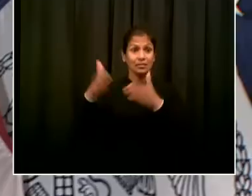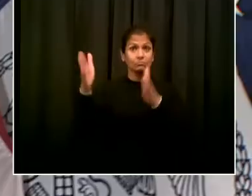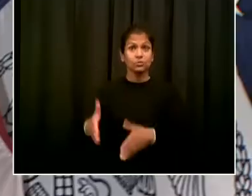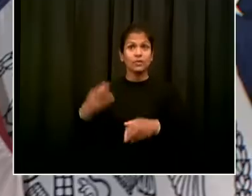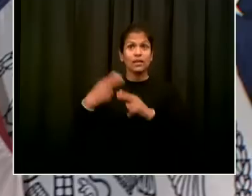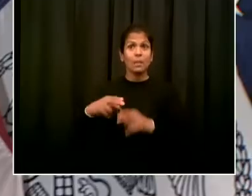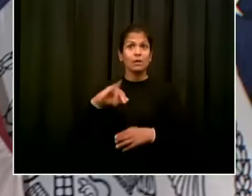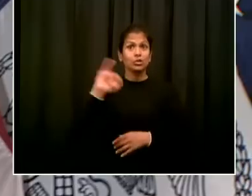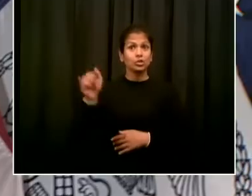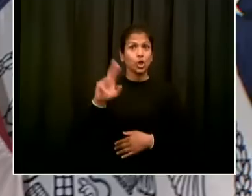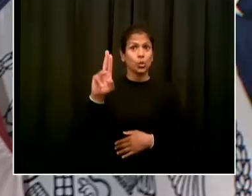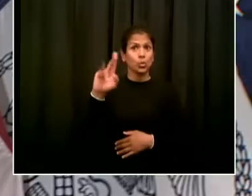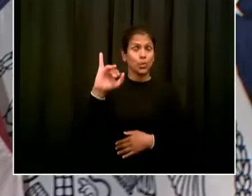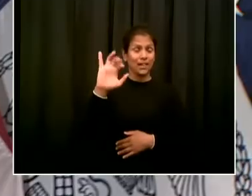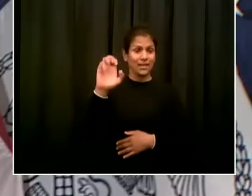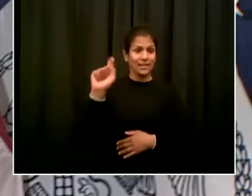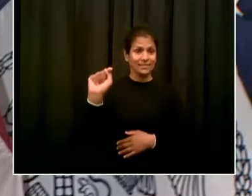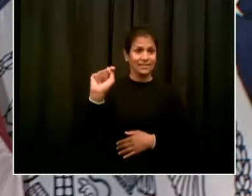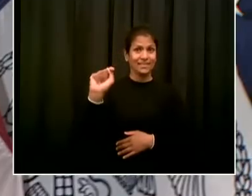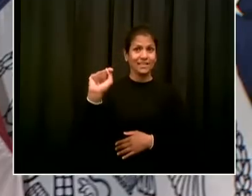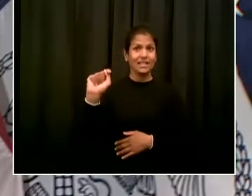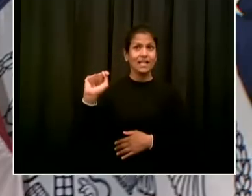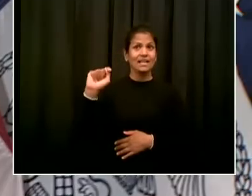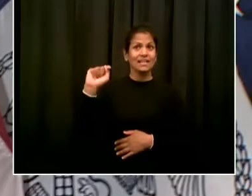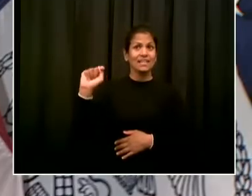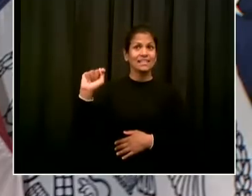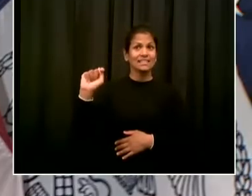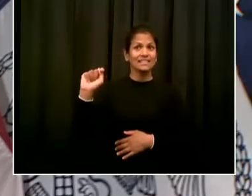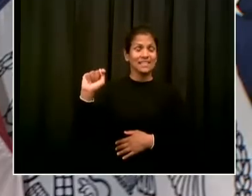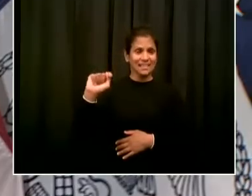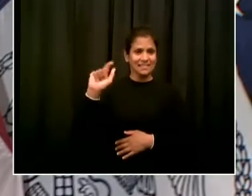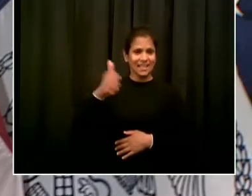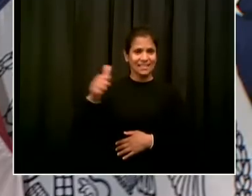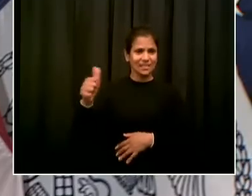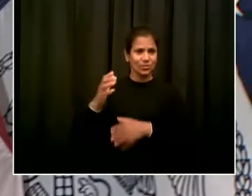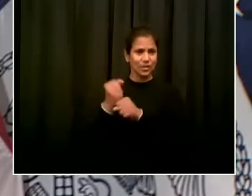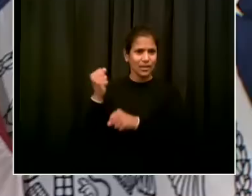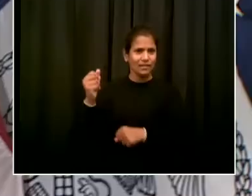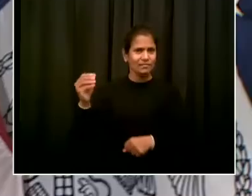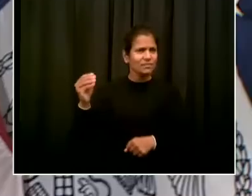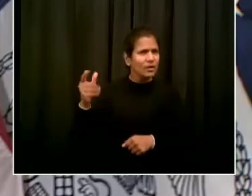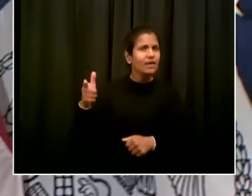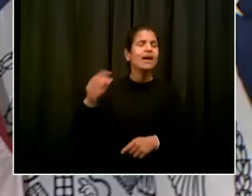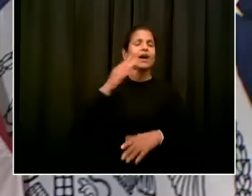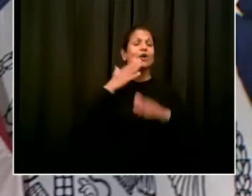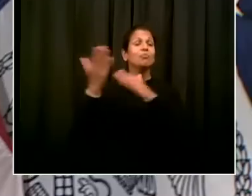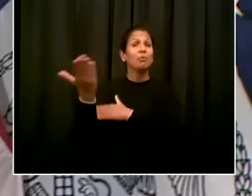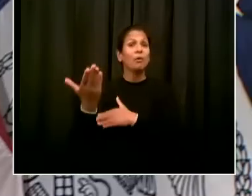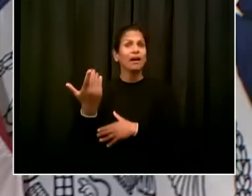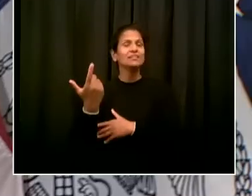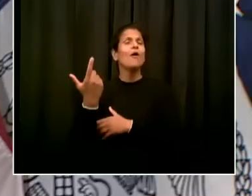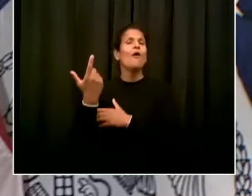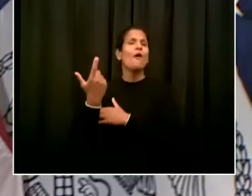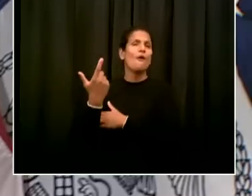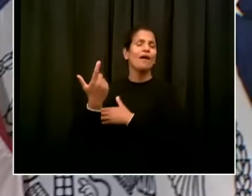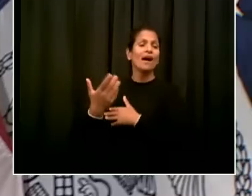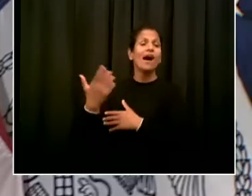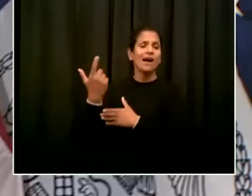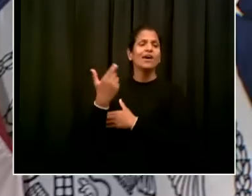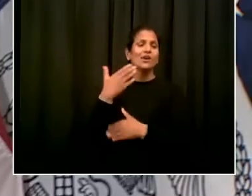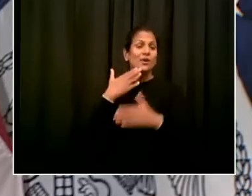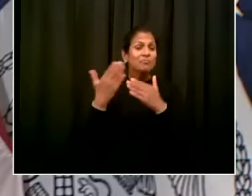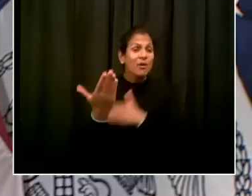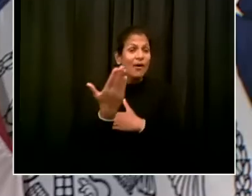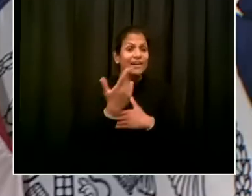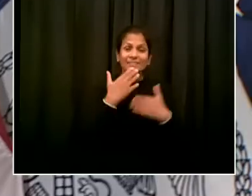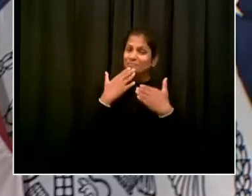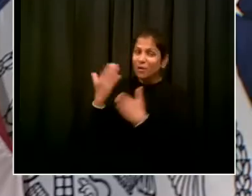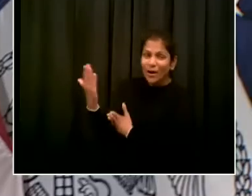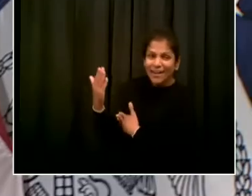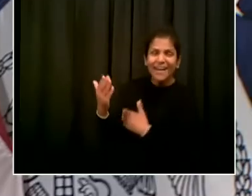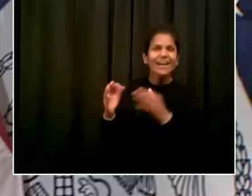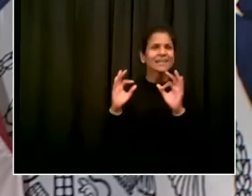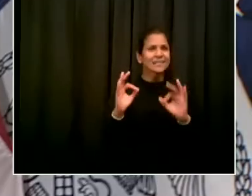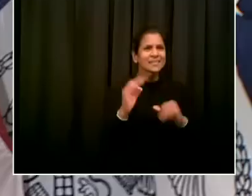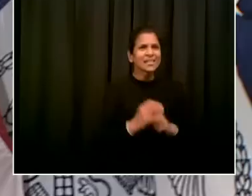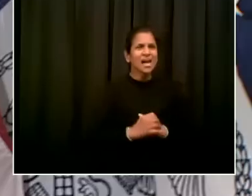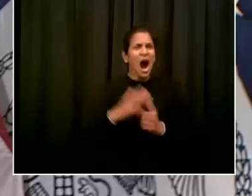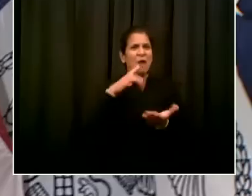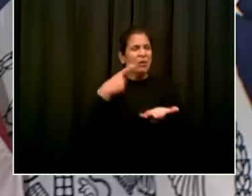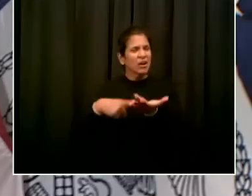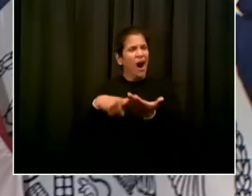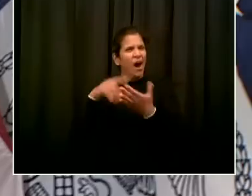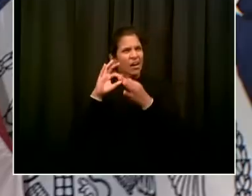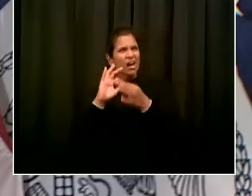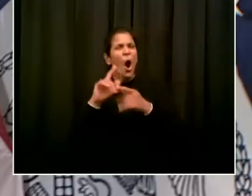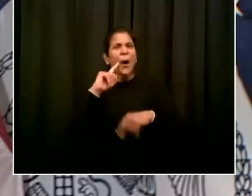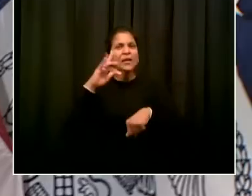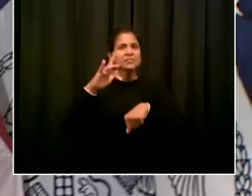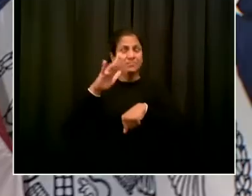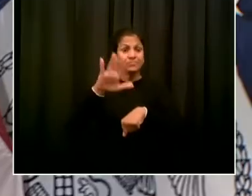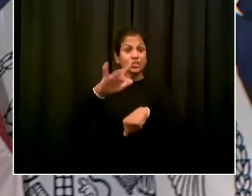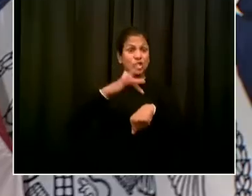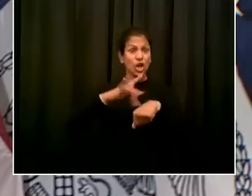THANK YOU.